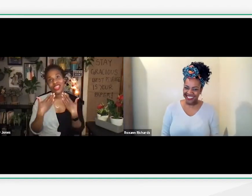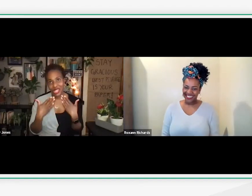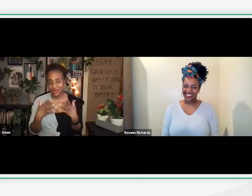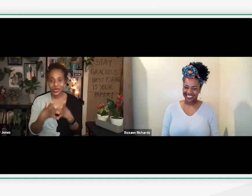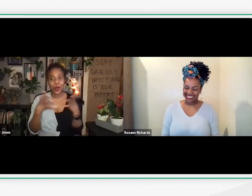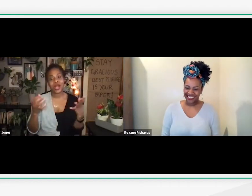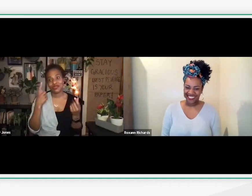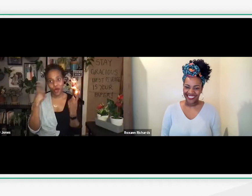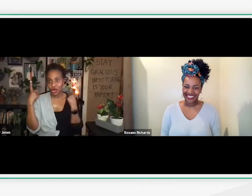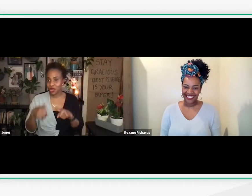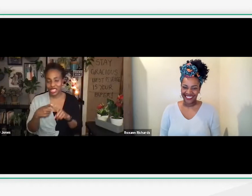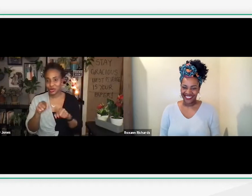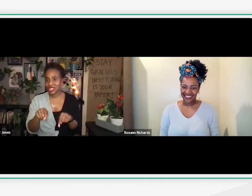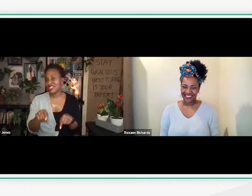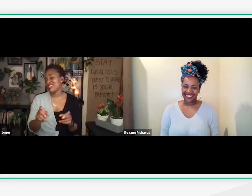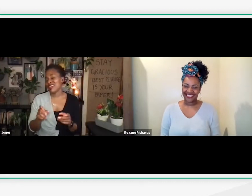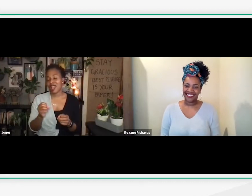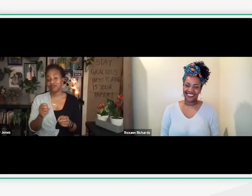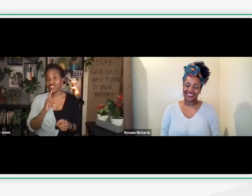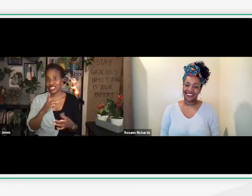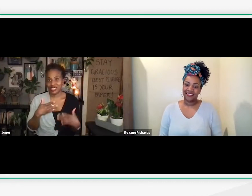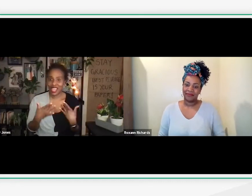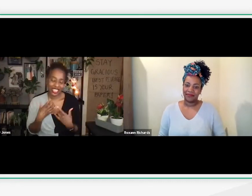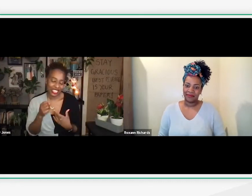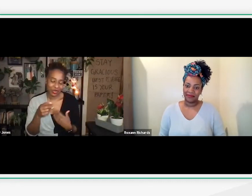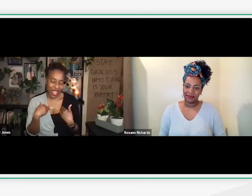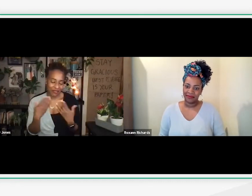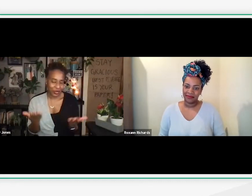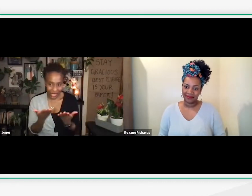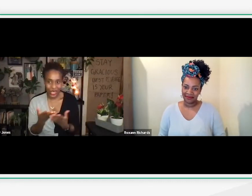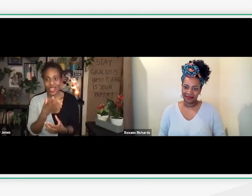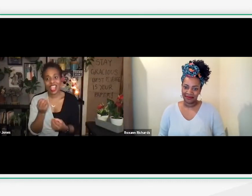to seeing how the workshop goes tonight. >>JAZZY JONES: For sure. Agreed. I am